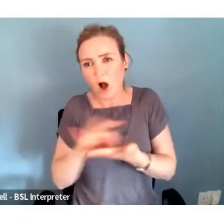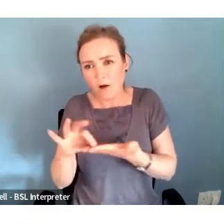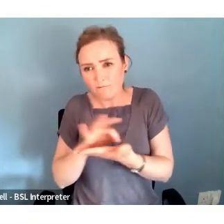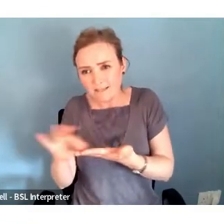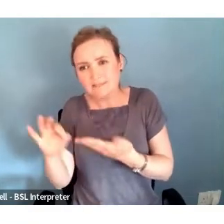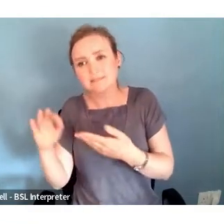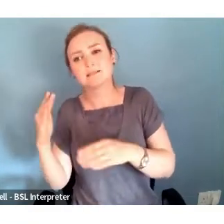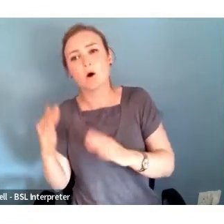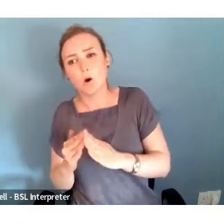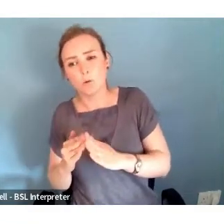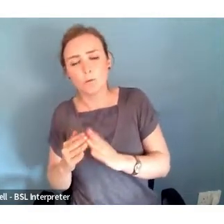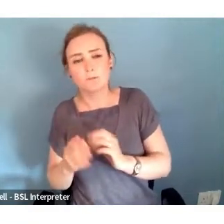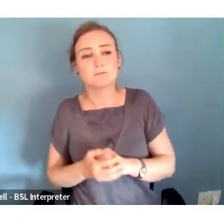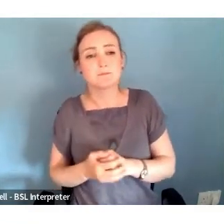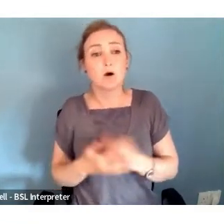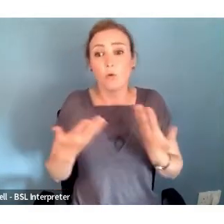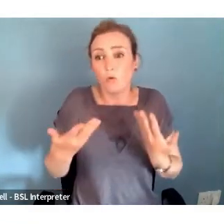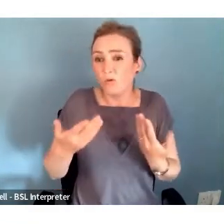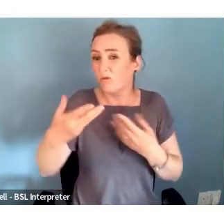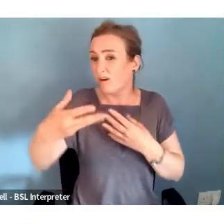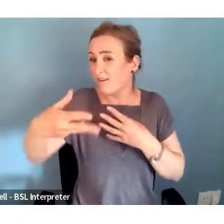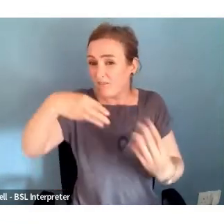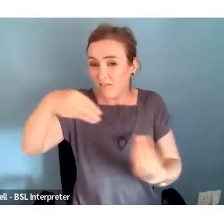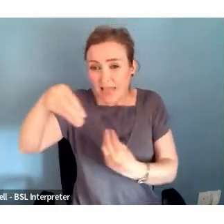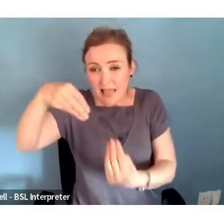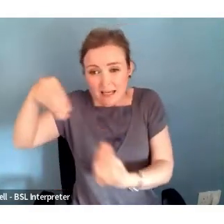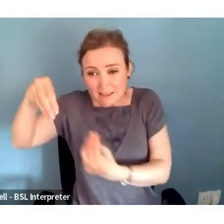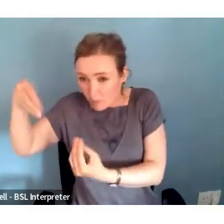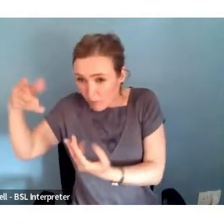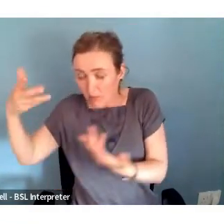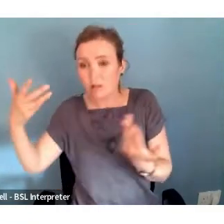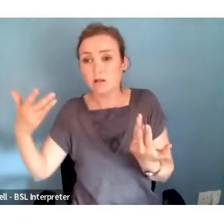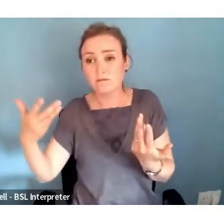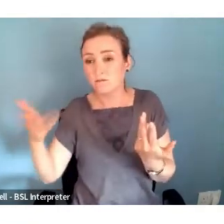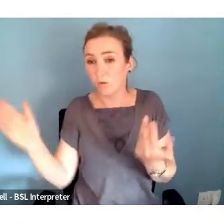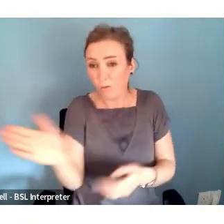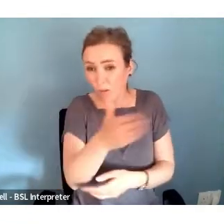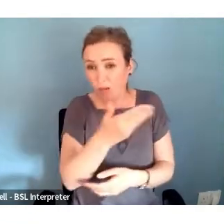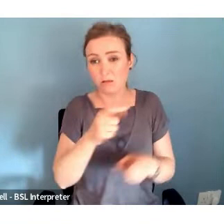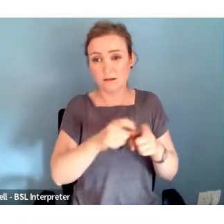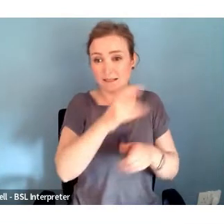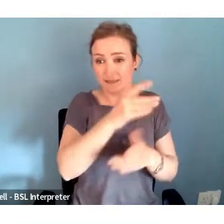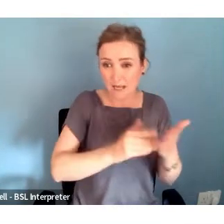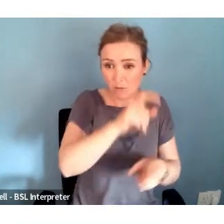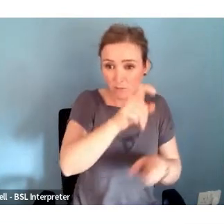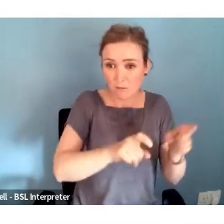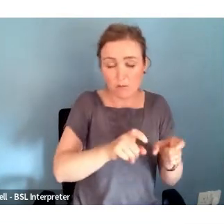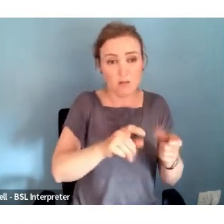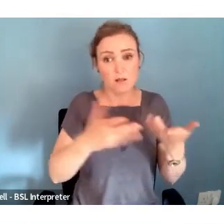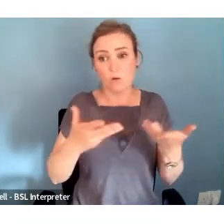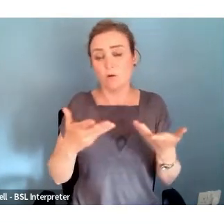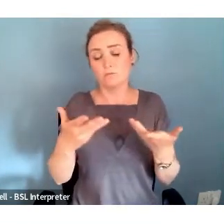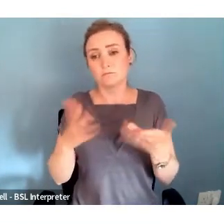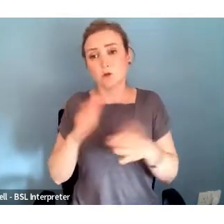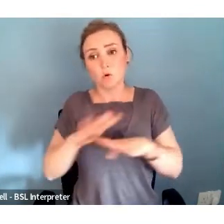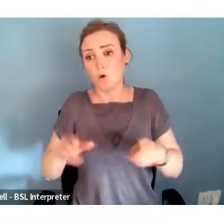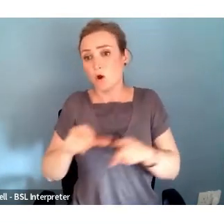ing? Sometimes people, particularly disabled but also nondisabled people might not want to travel in the rush hour. Perhaps they can come in late